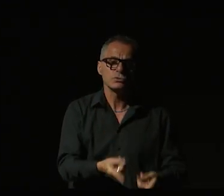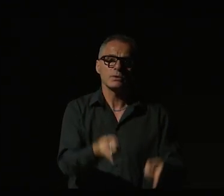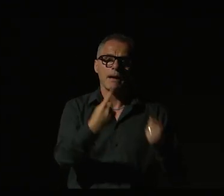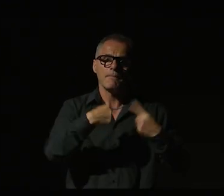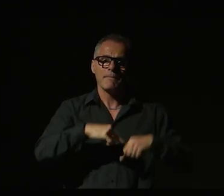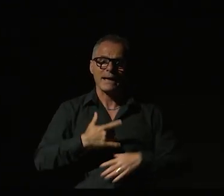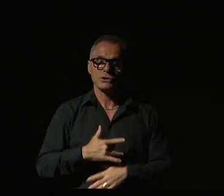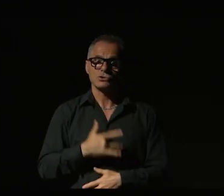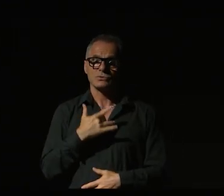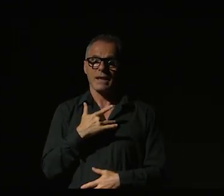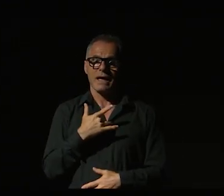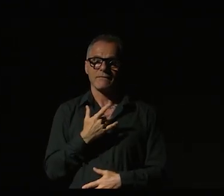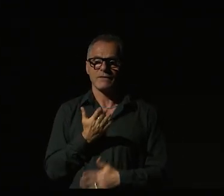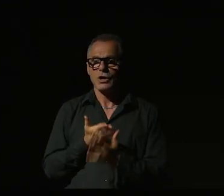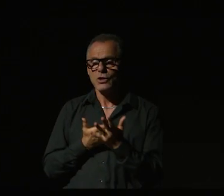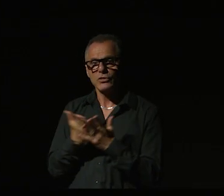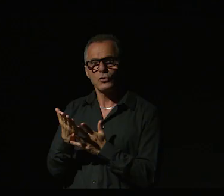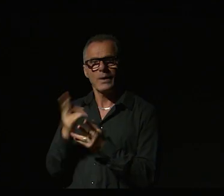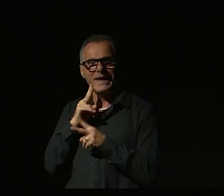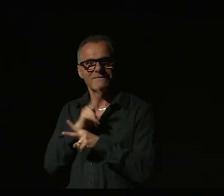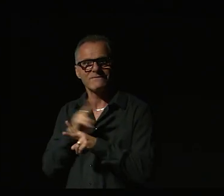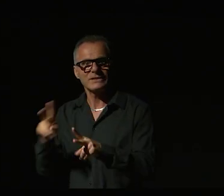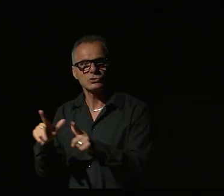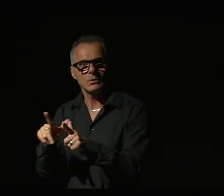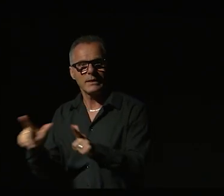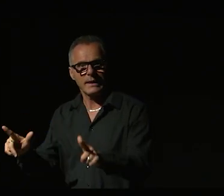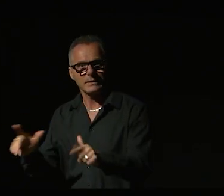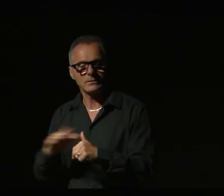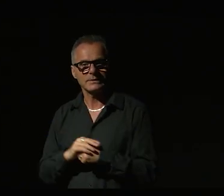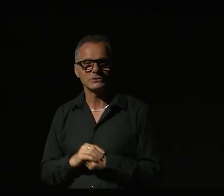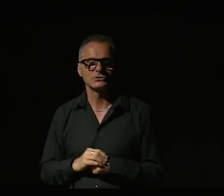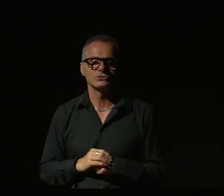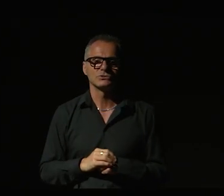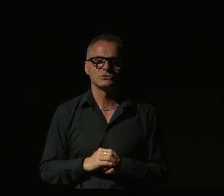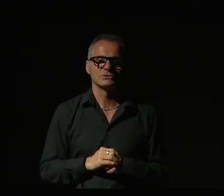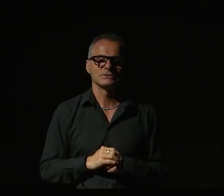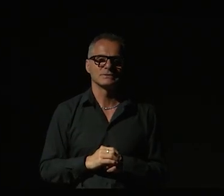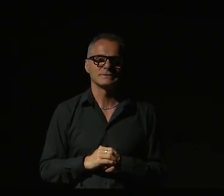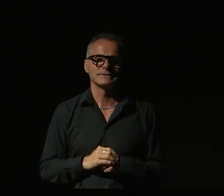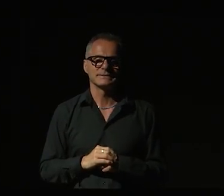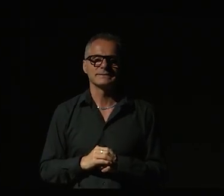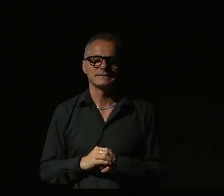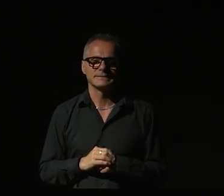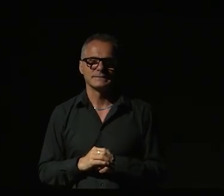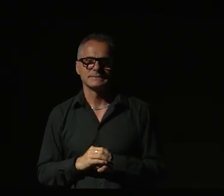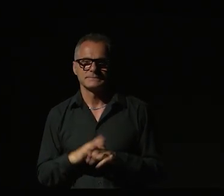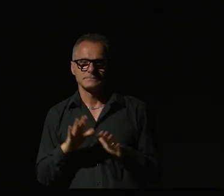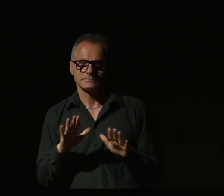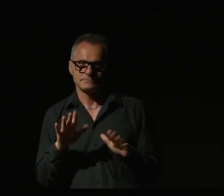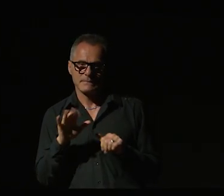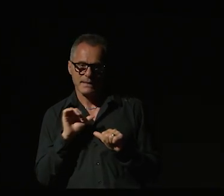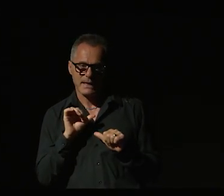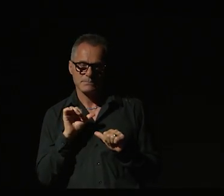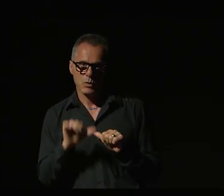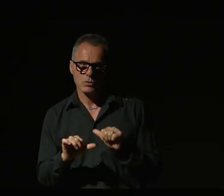by a very specific visual language that is once one starts look, starts to look a little bit closer, surprisingly consistent.